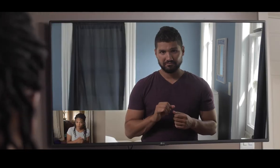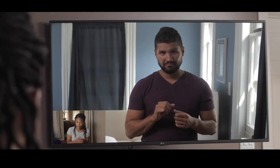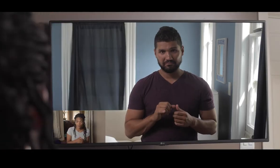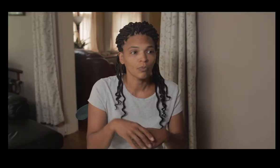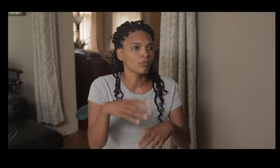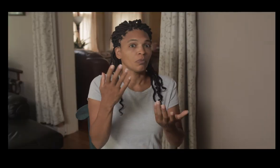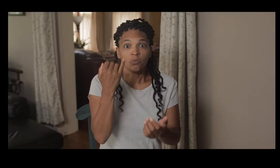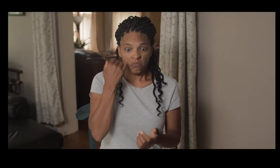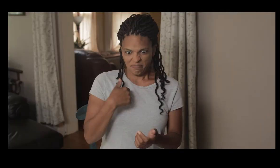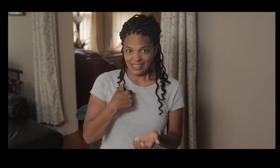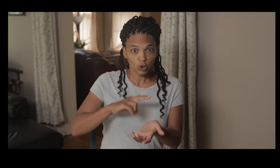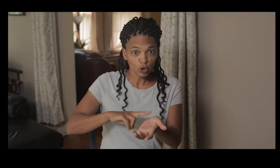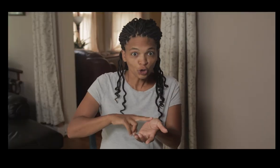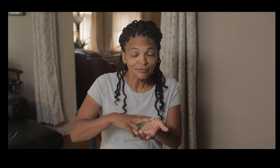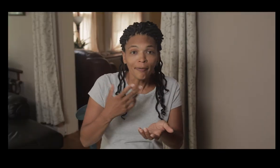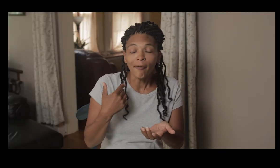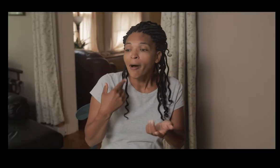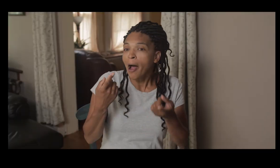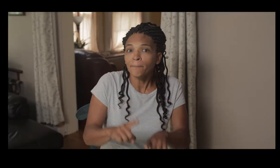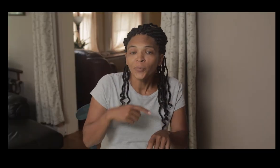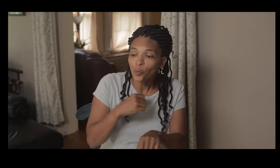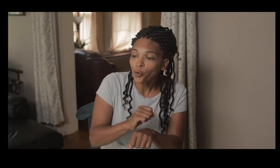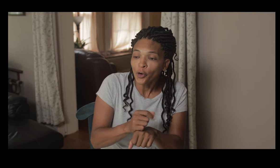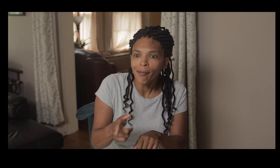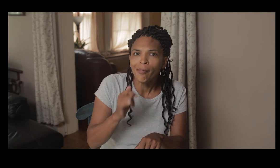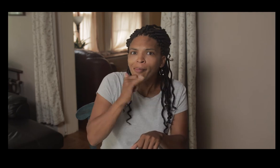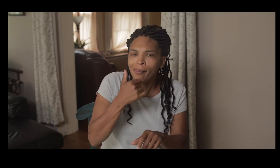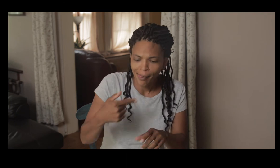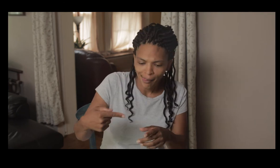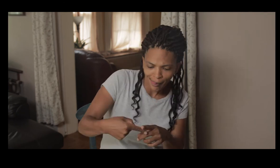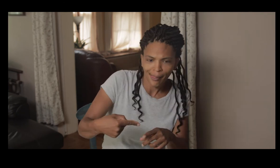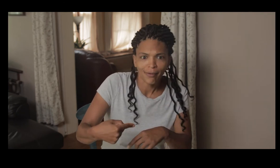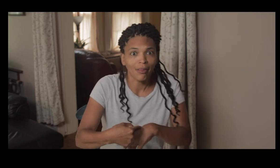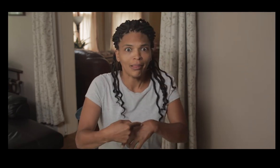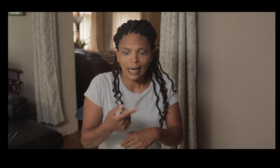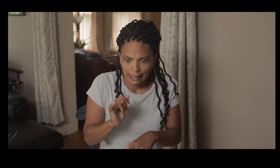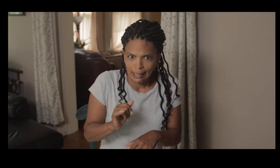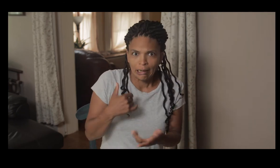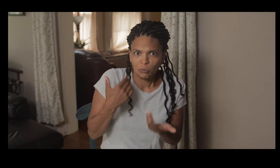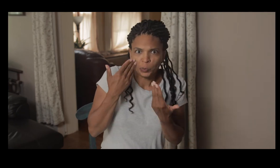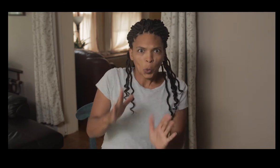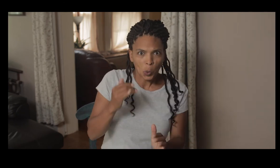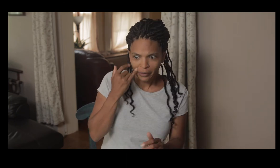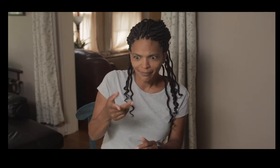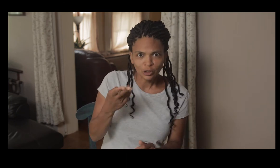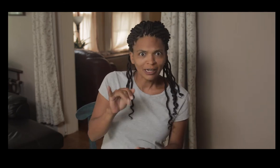... or if someone works in healthcare like me, and had a needle stick. Anytime you don’t know someone’s status and you think you were